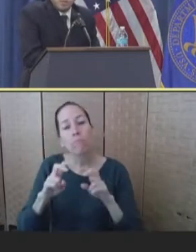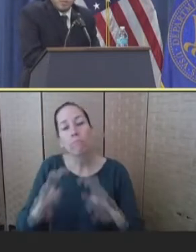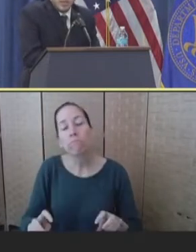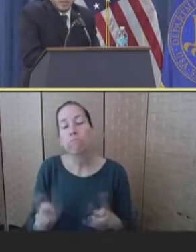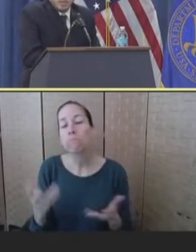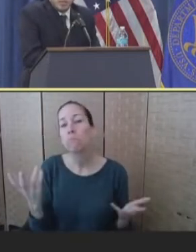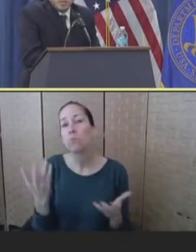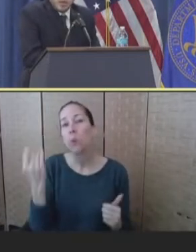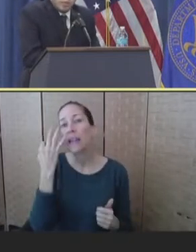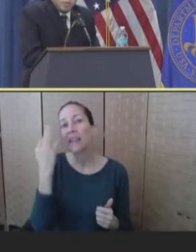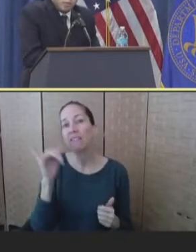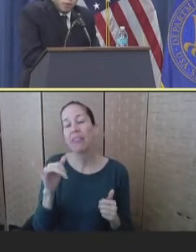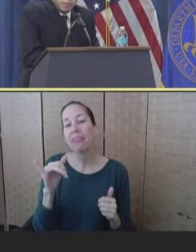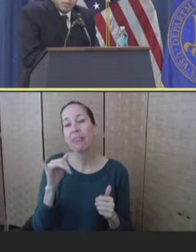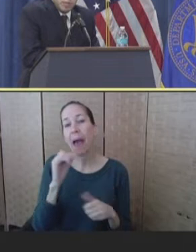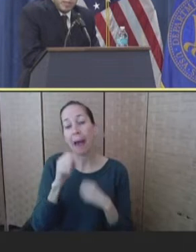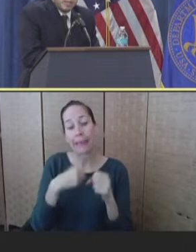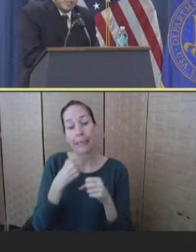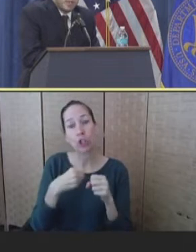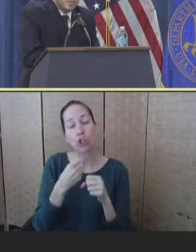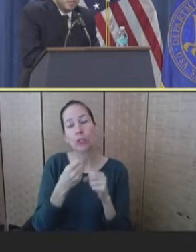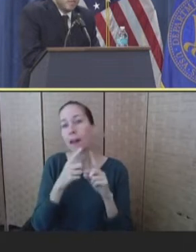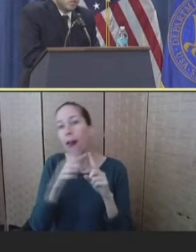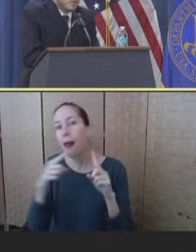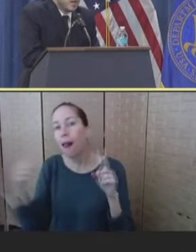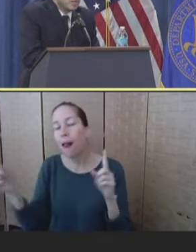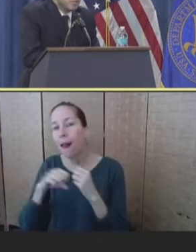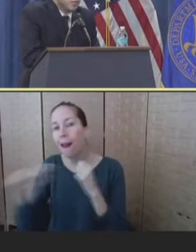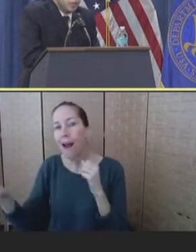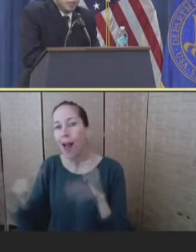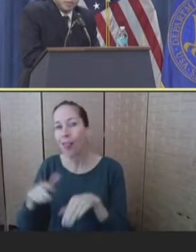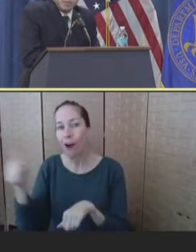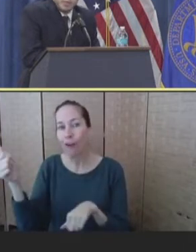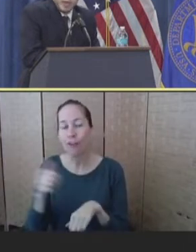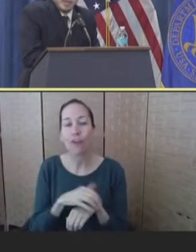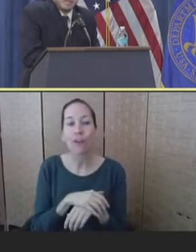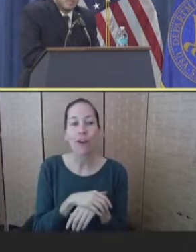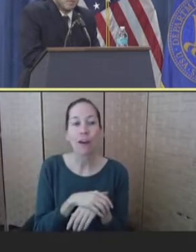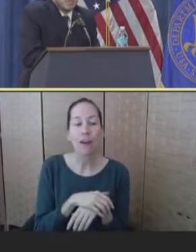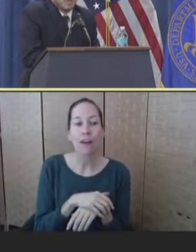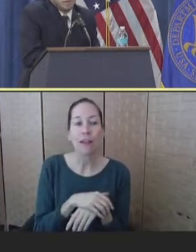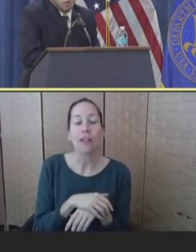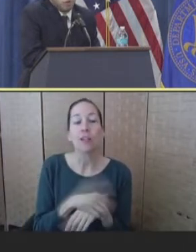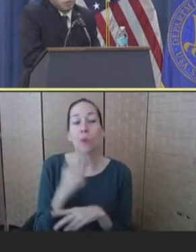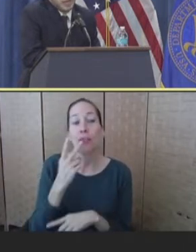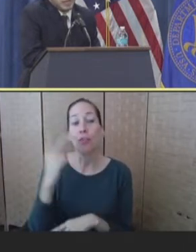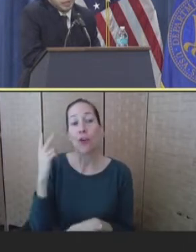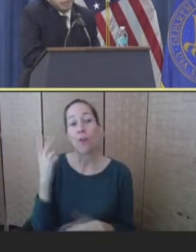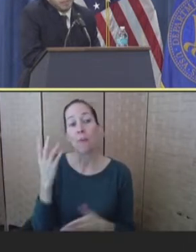So, the bottom two rows, you'll see that the duration of the look back is two years and therefore, the duration of the follow up is eight.